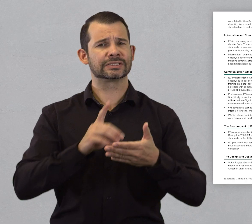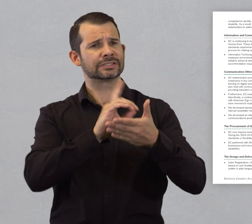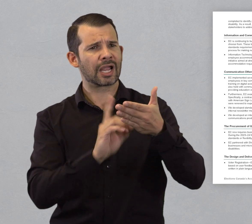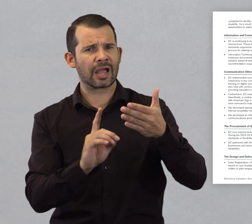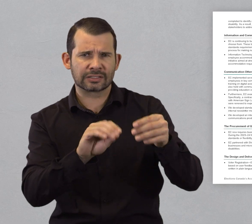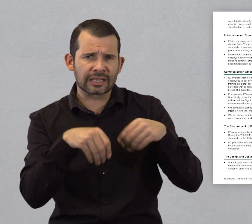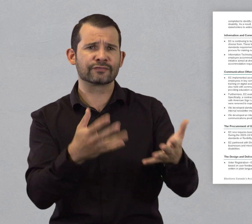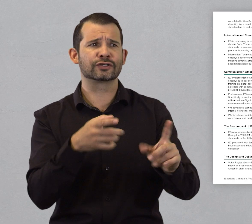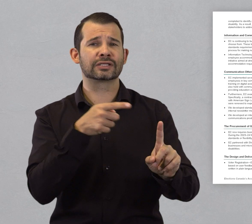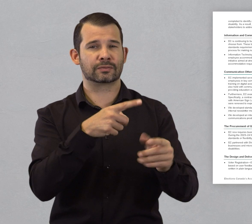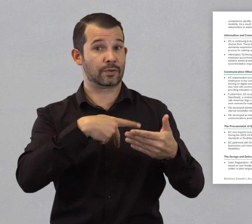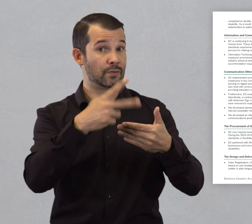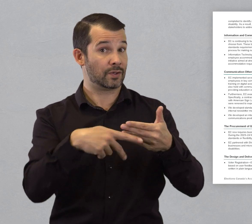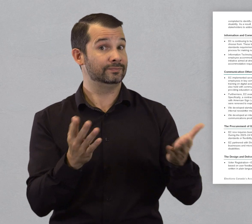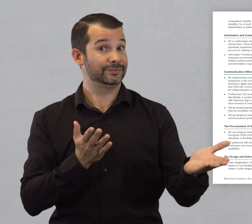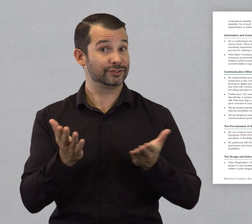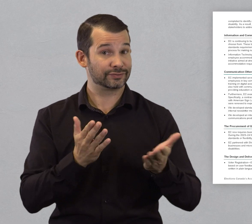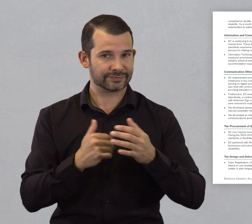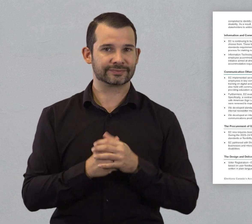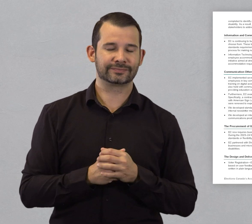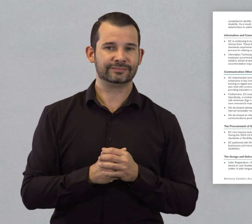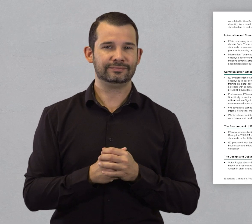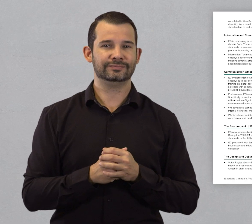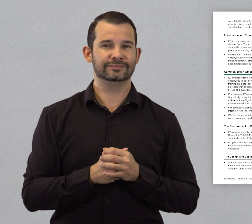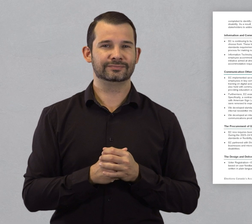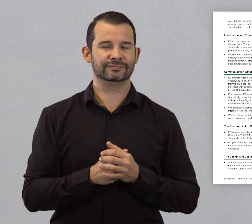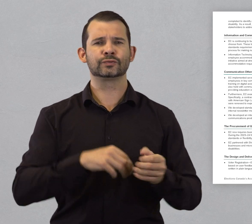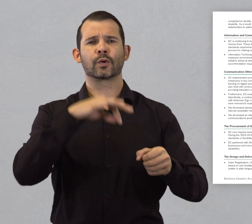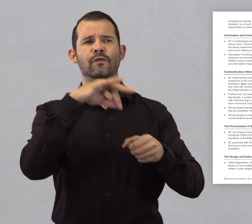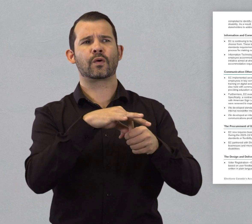The Design and Delivery of Programs and Services